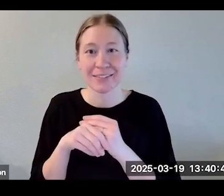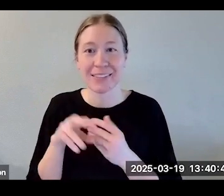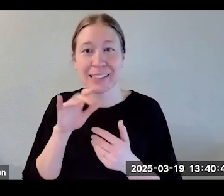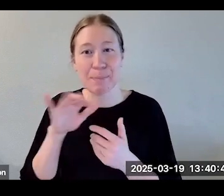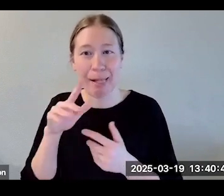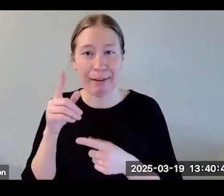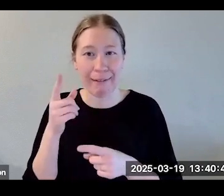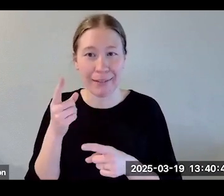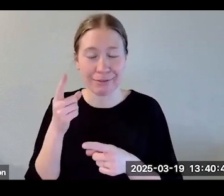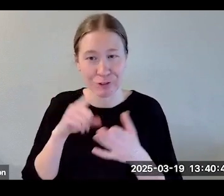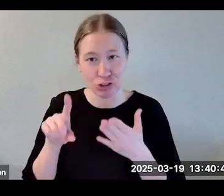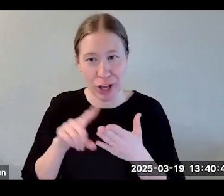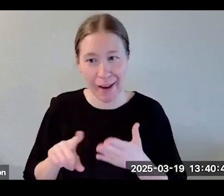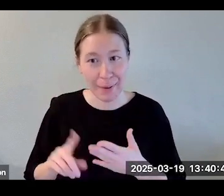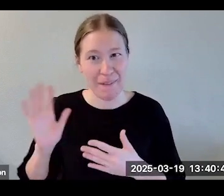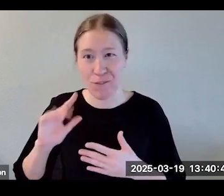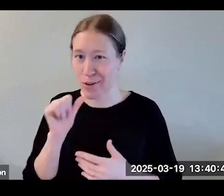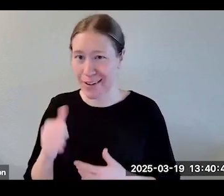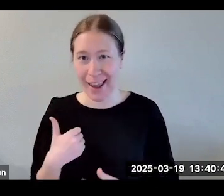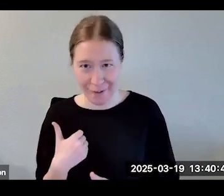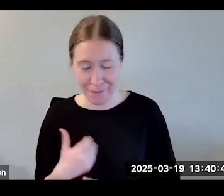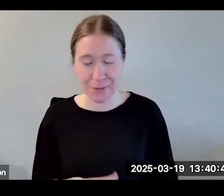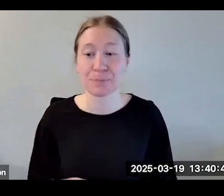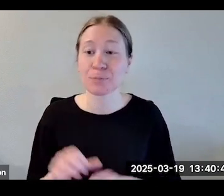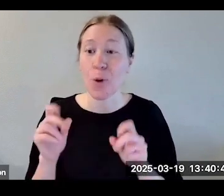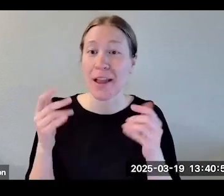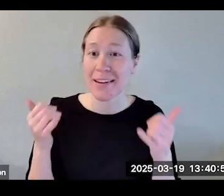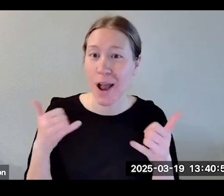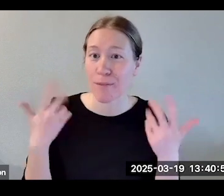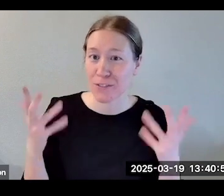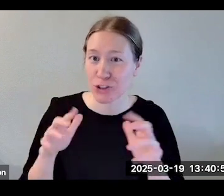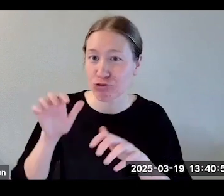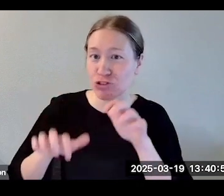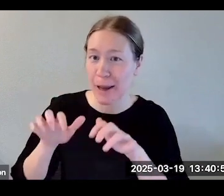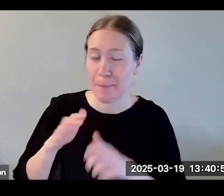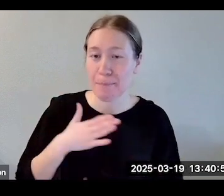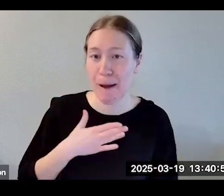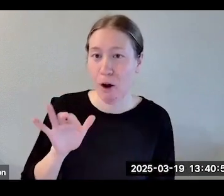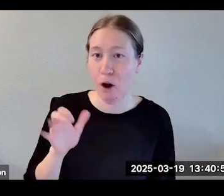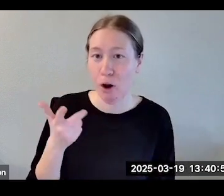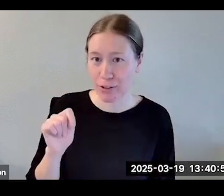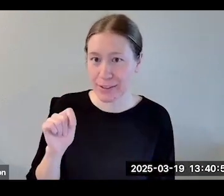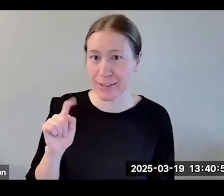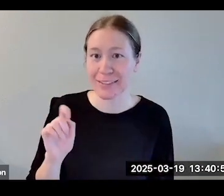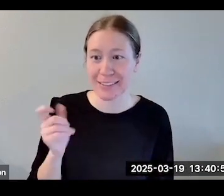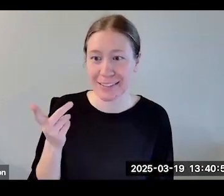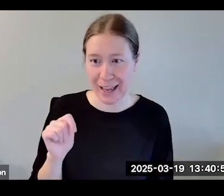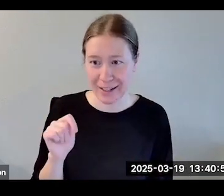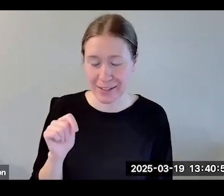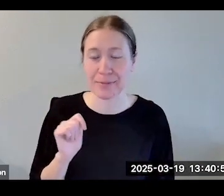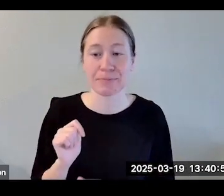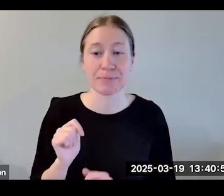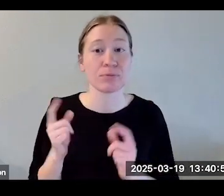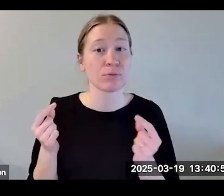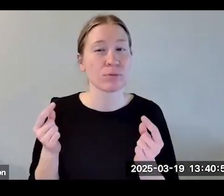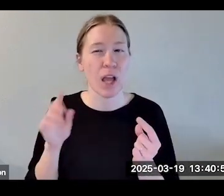Okay, so I've created some alt text. What I'm actually gonna do is I'm gonna cut this text out, and I wanna point out one other,